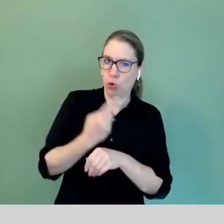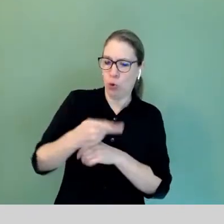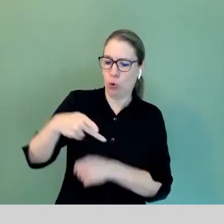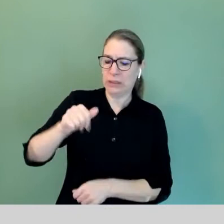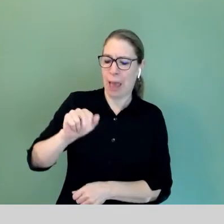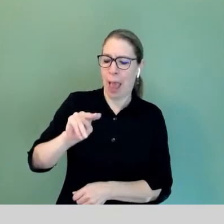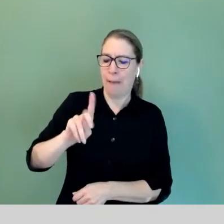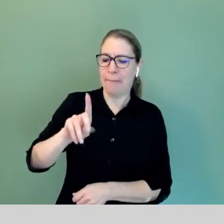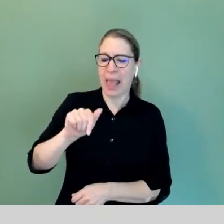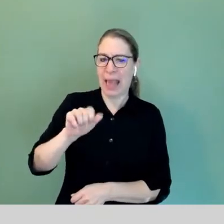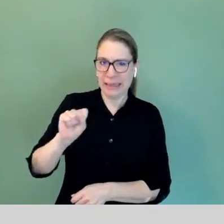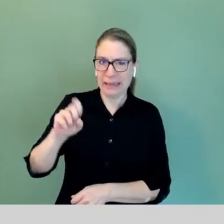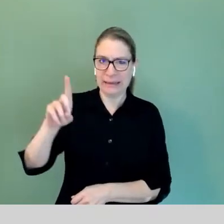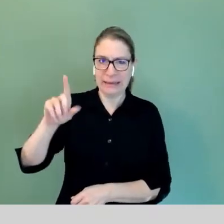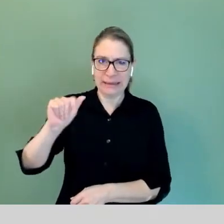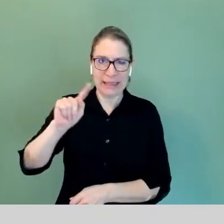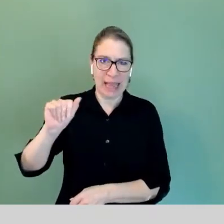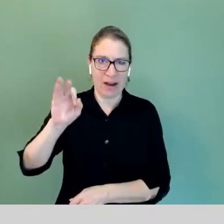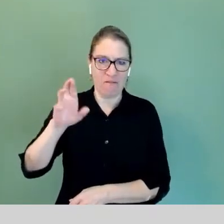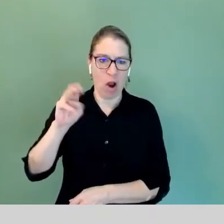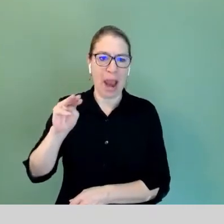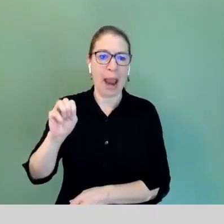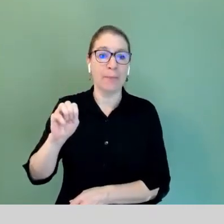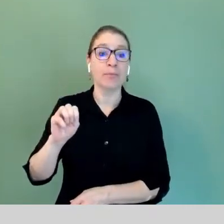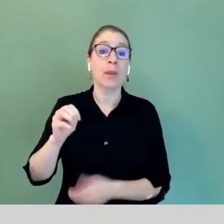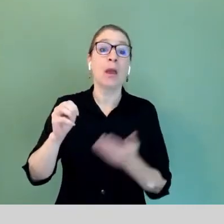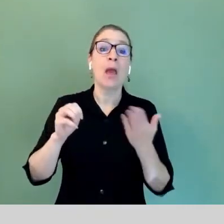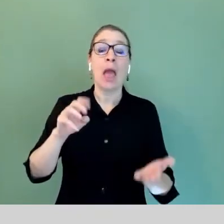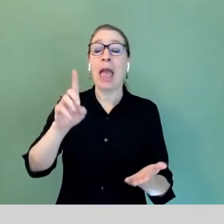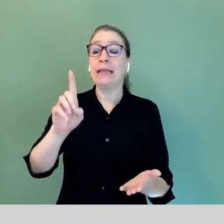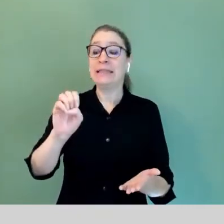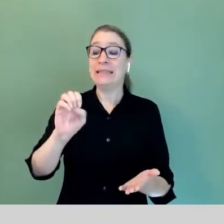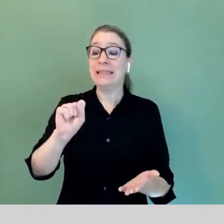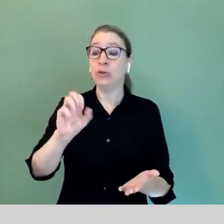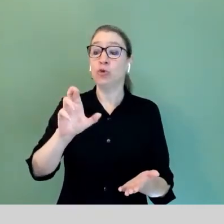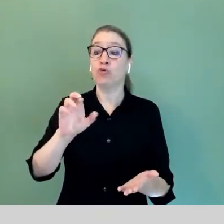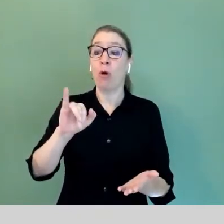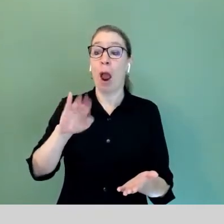is the described version that comes with Pandas. The describe method,